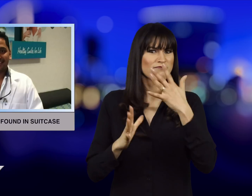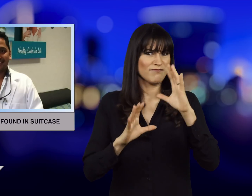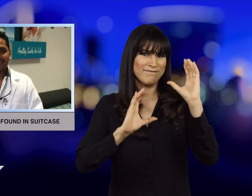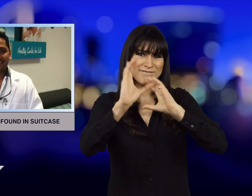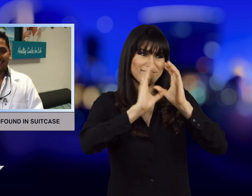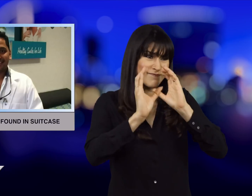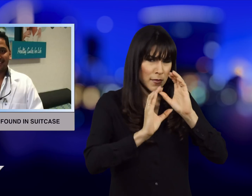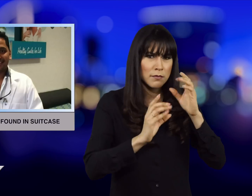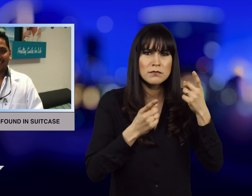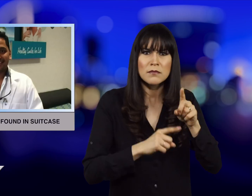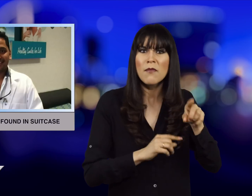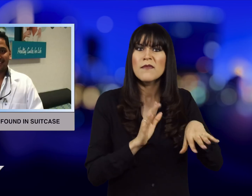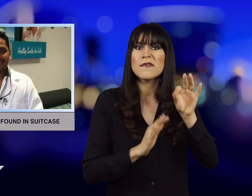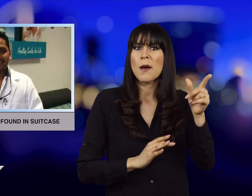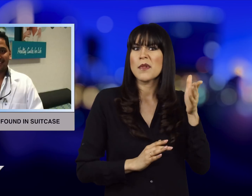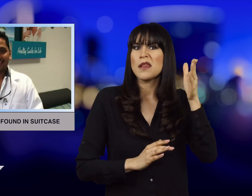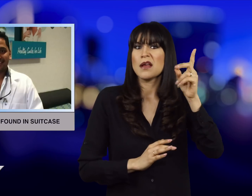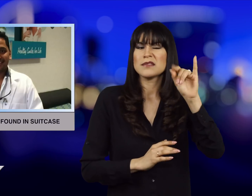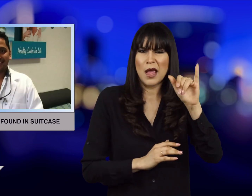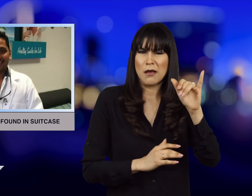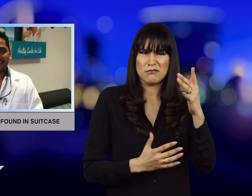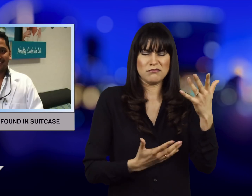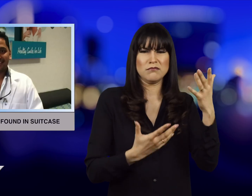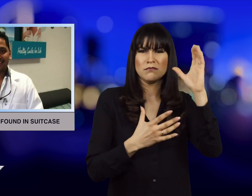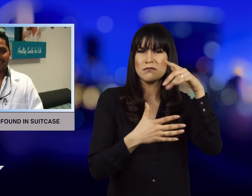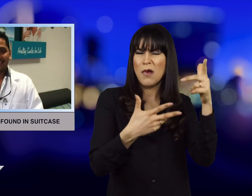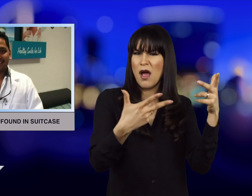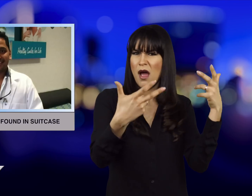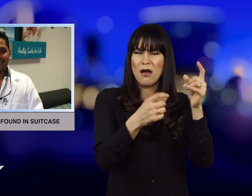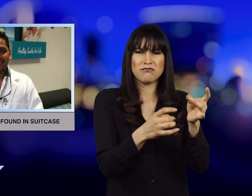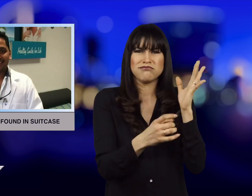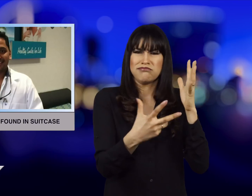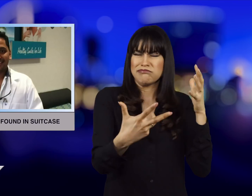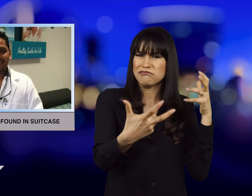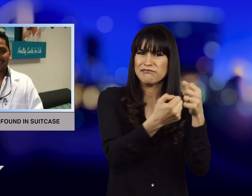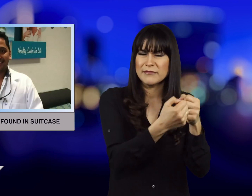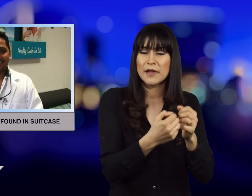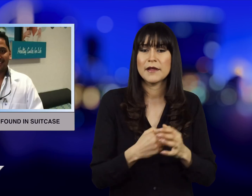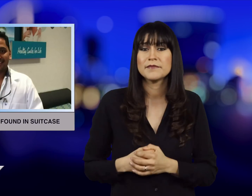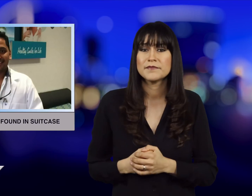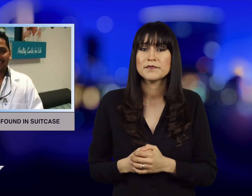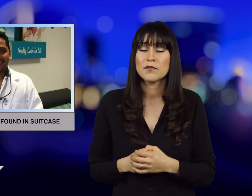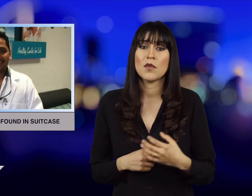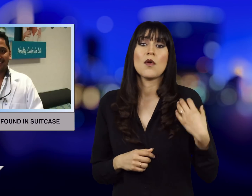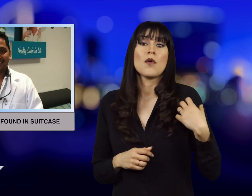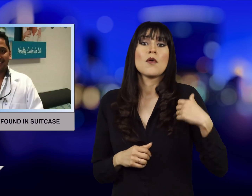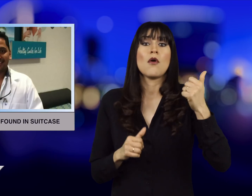But he died suspiciously in a fiery car accident the day after Reddy's body was found.